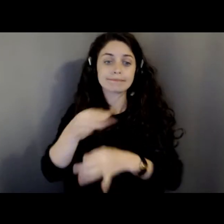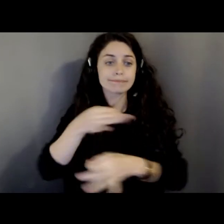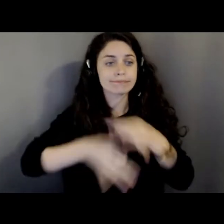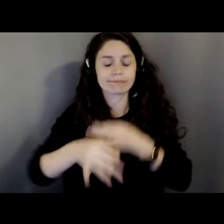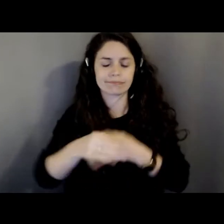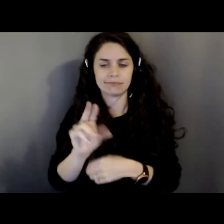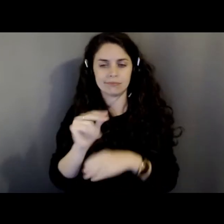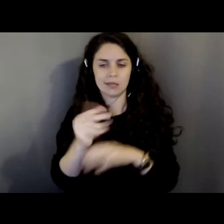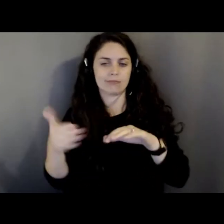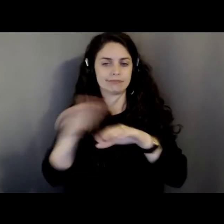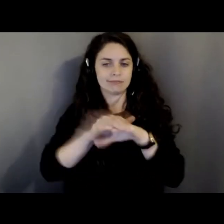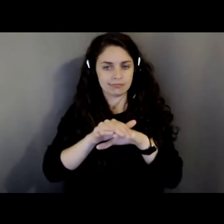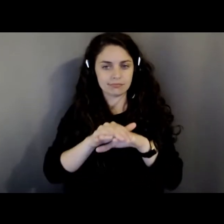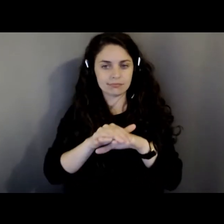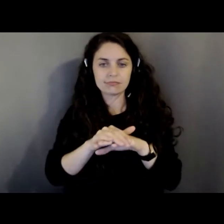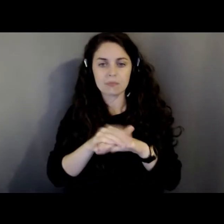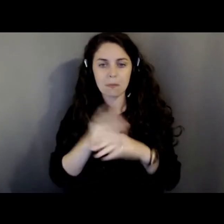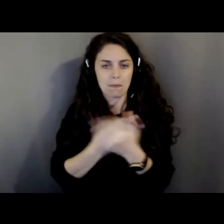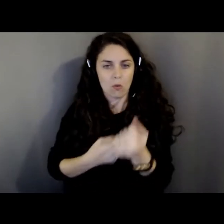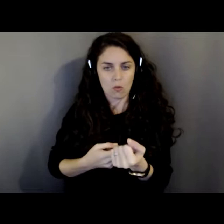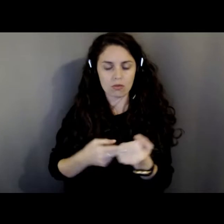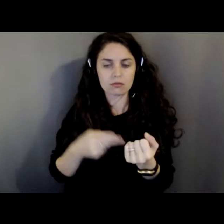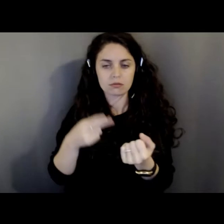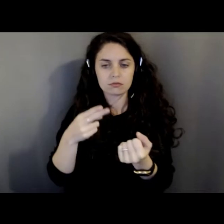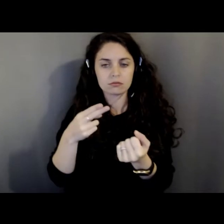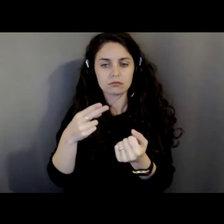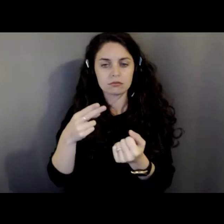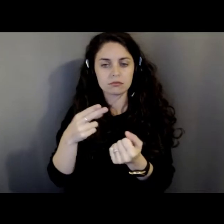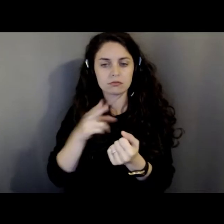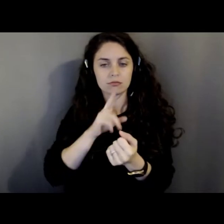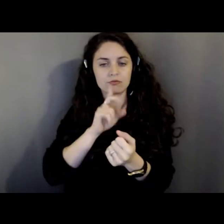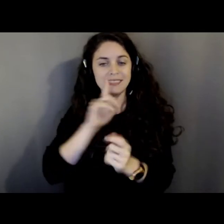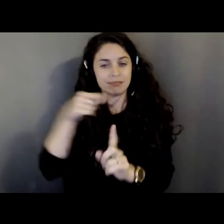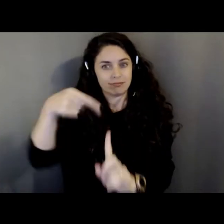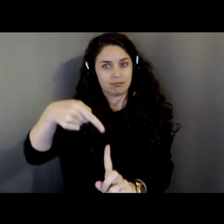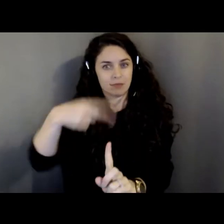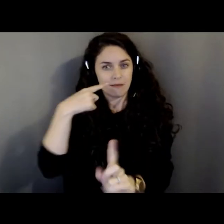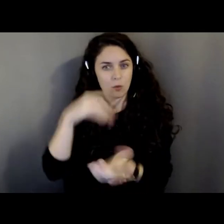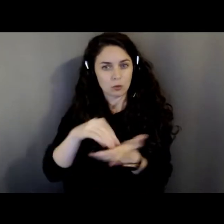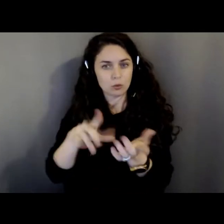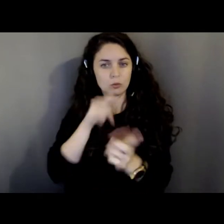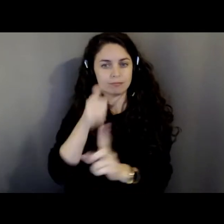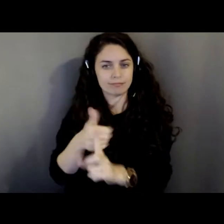to the orientation specifically for students with disabilities. Students with disabilities